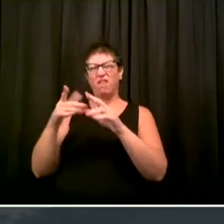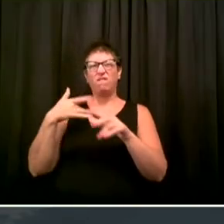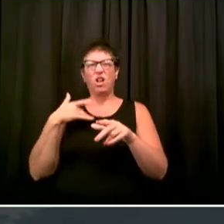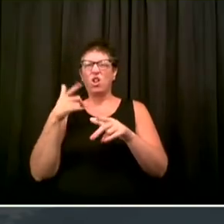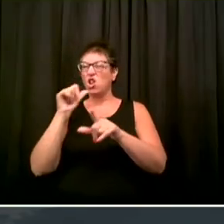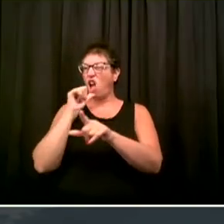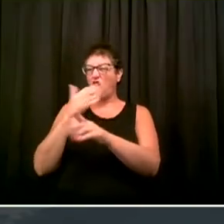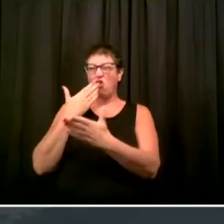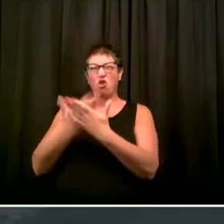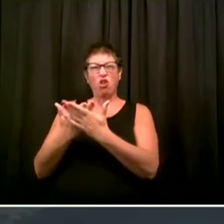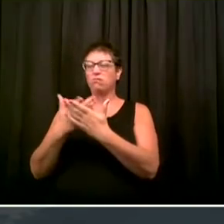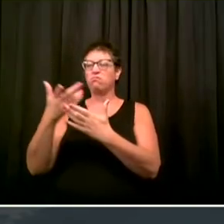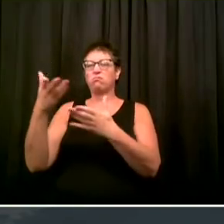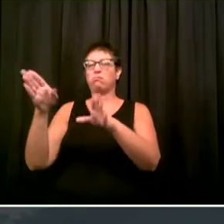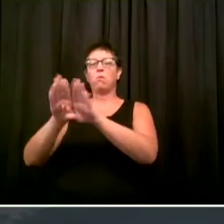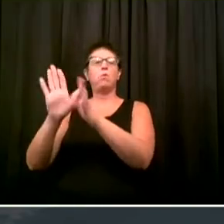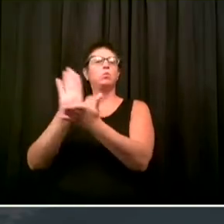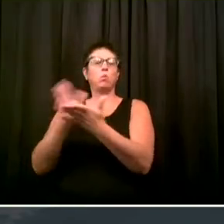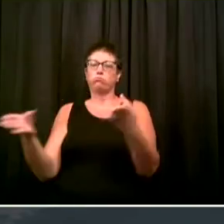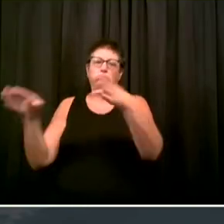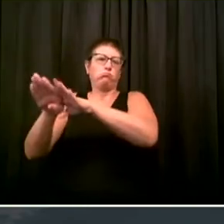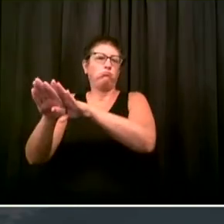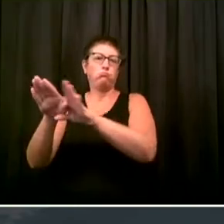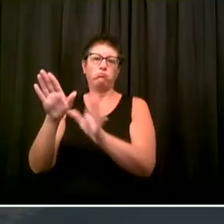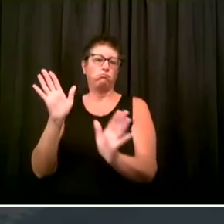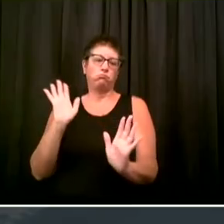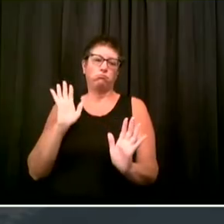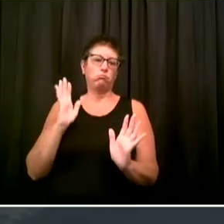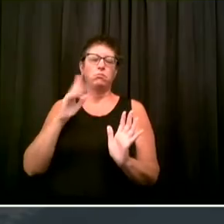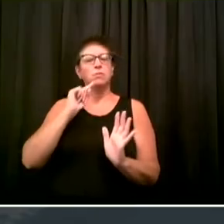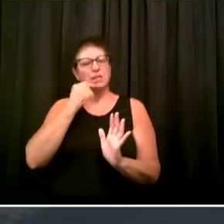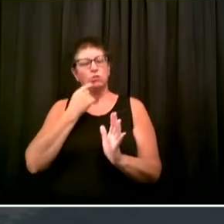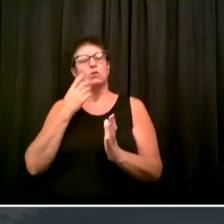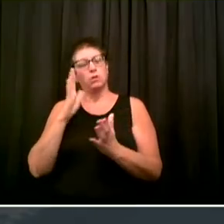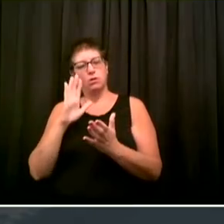THEY DON'T LIKEWO RK WILL BE DONE TO FIX IT.